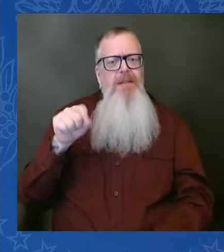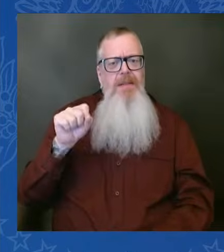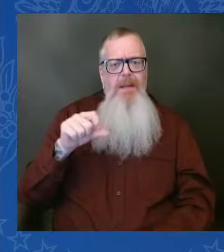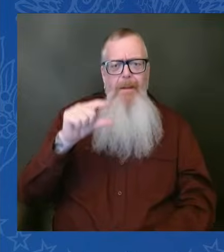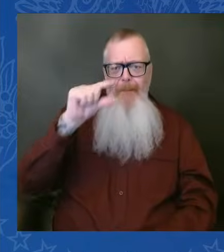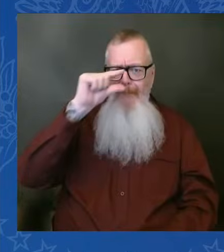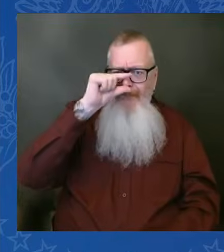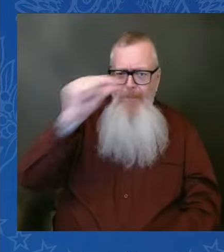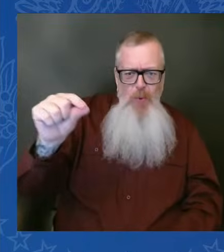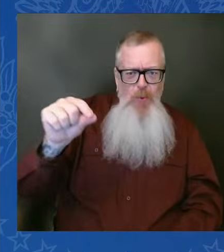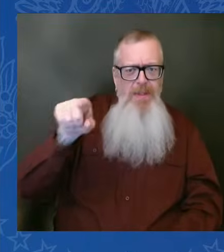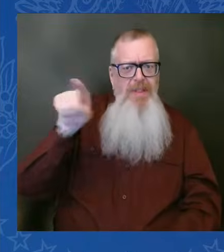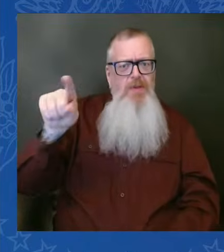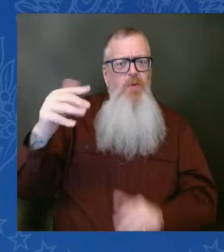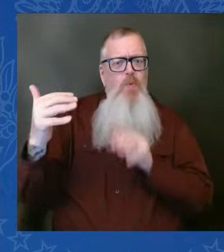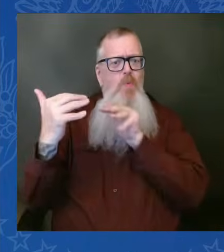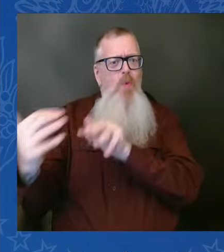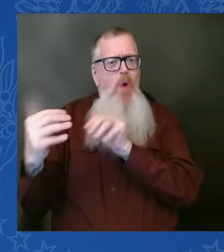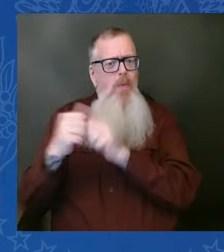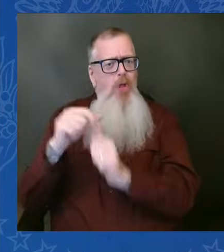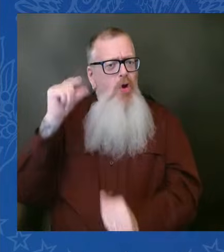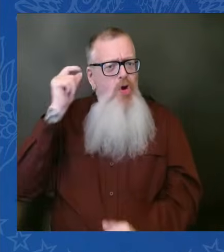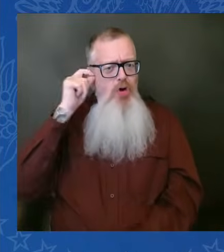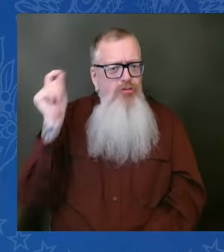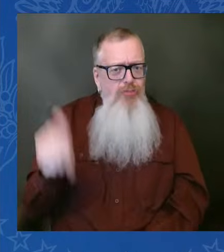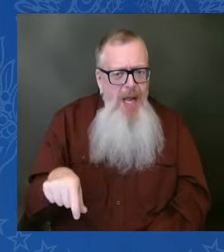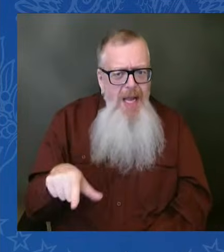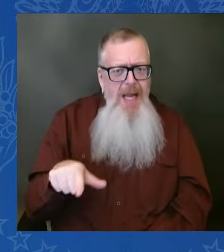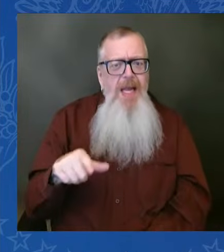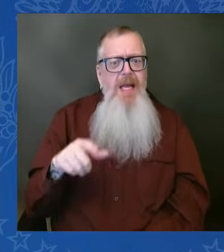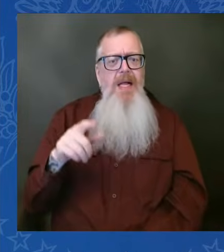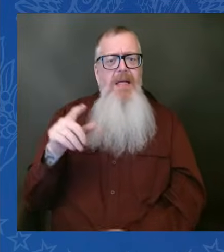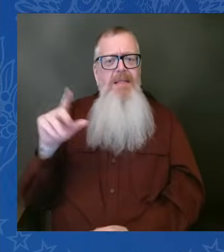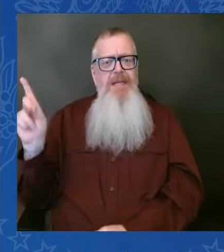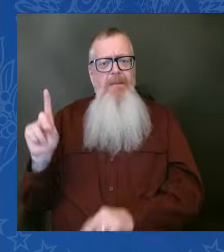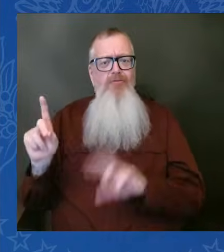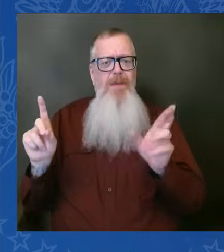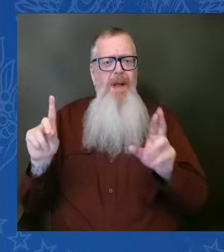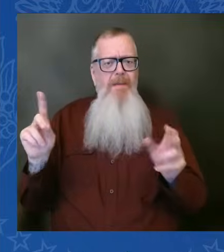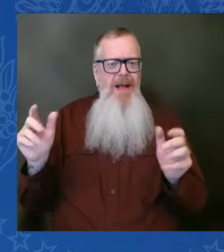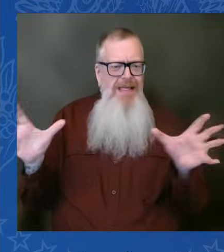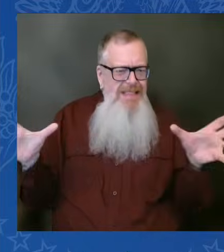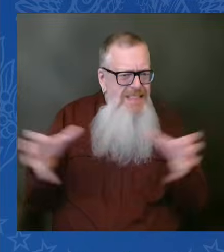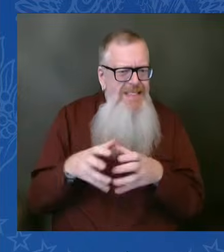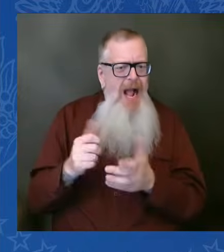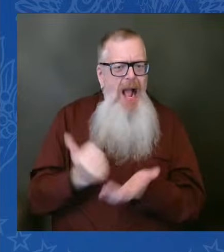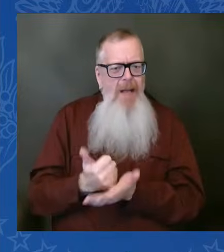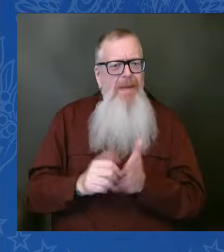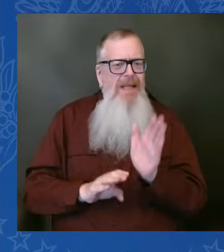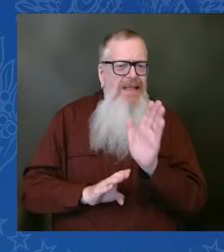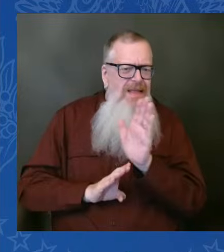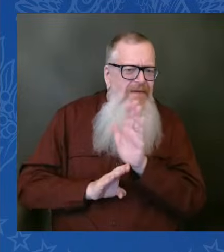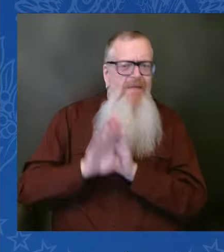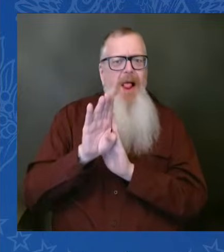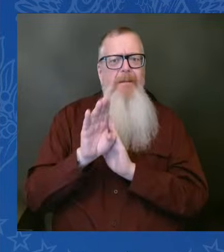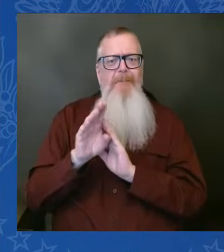with the help of Republicans and Democrats. Inflation came down to pre-pandemic levels. Wages have increased.